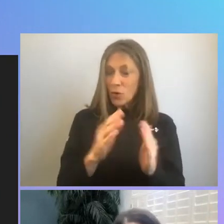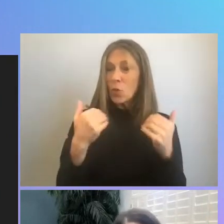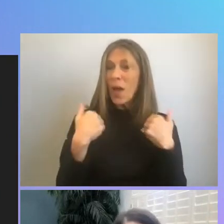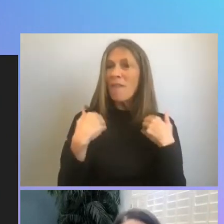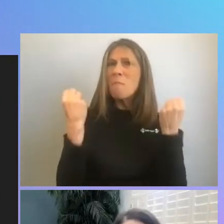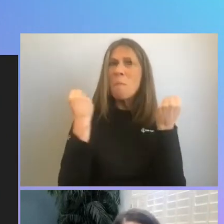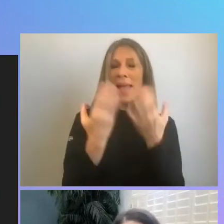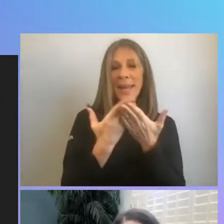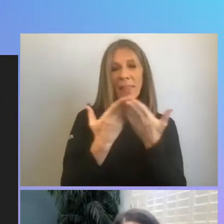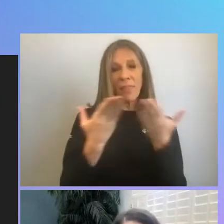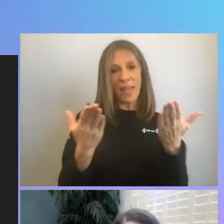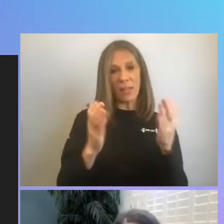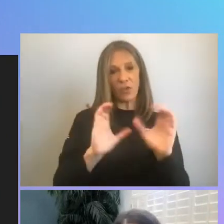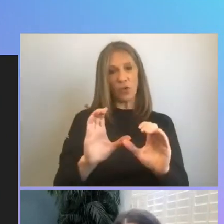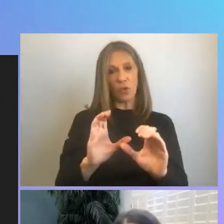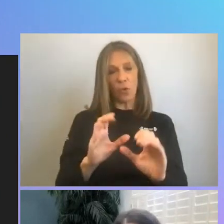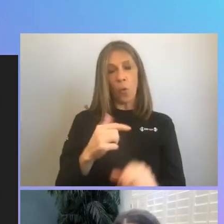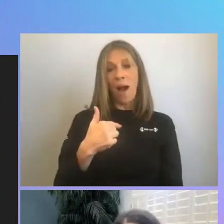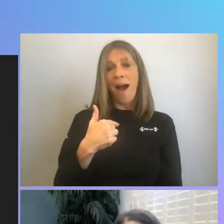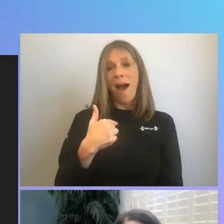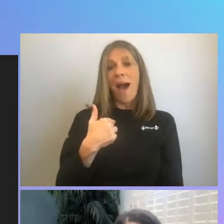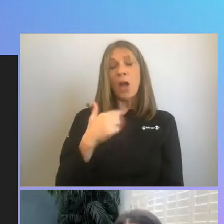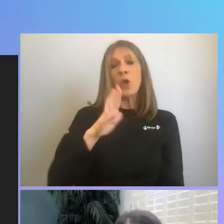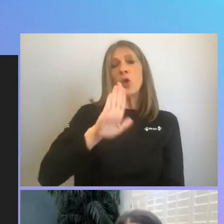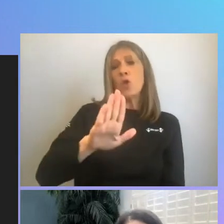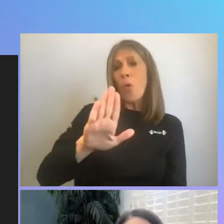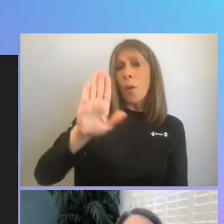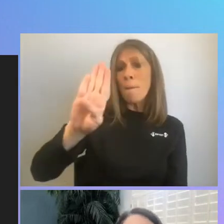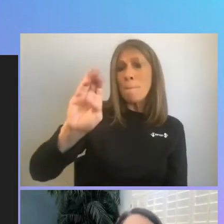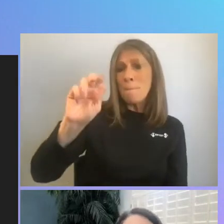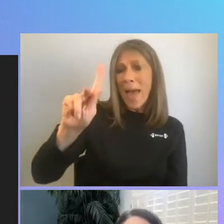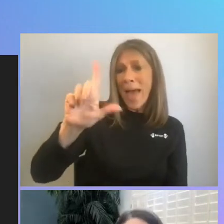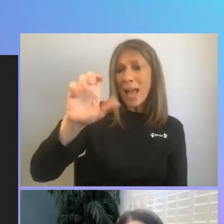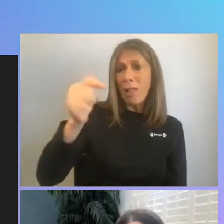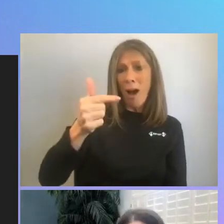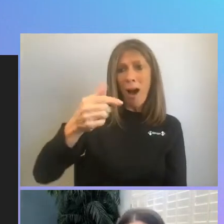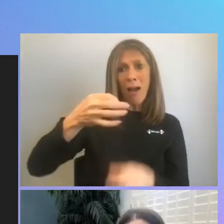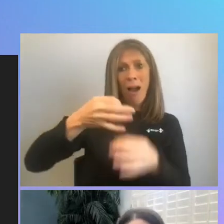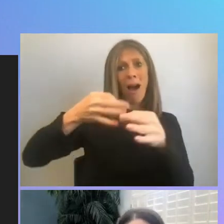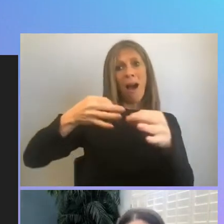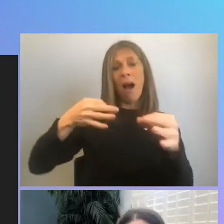backlogs are big and have gorgeous things that you could